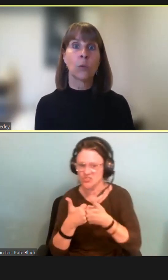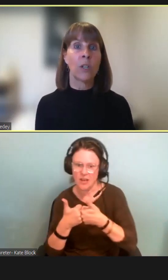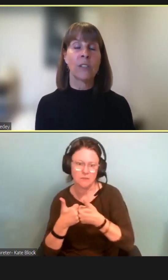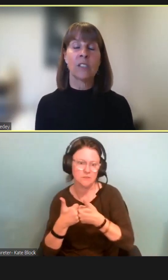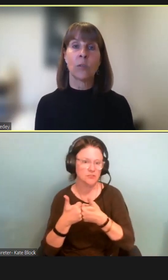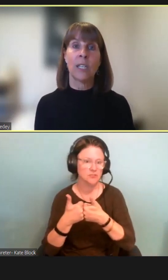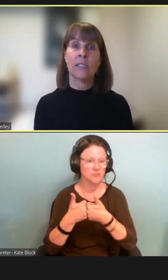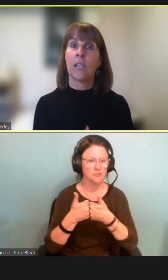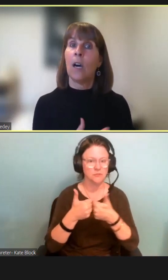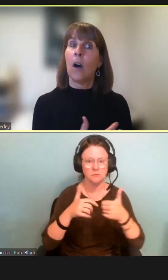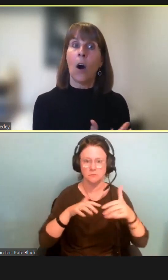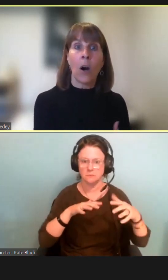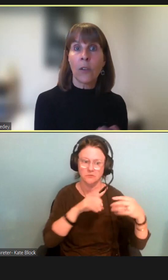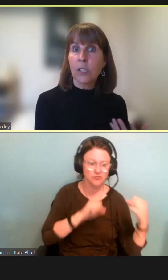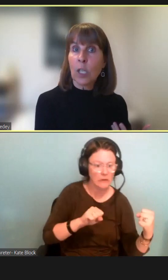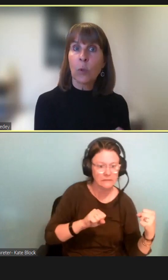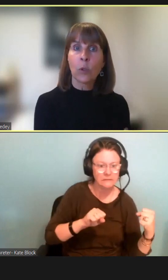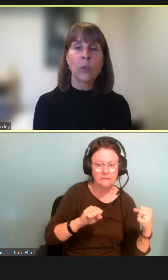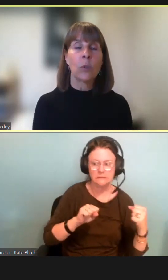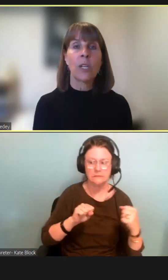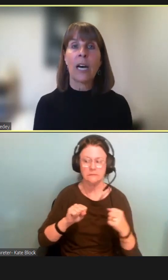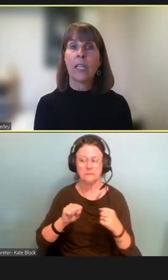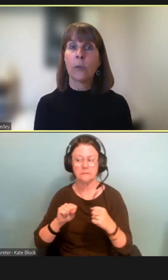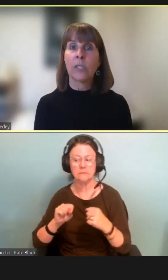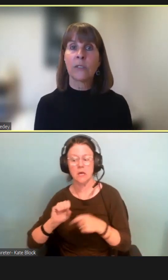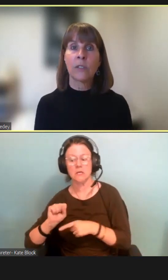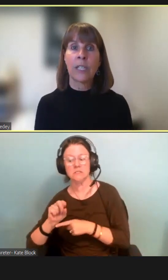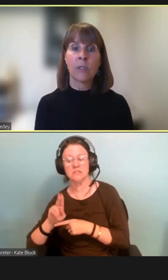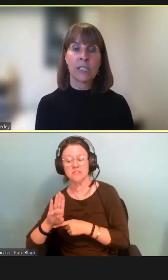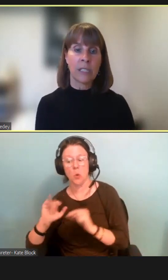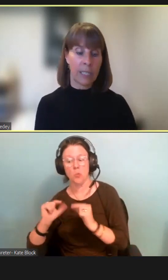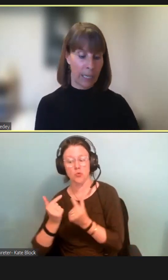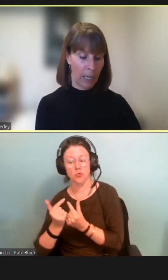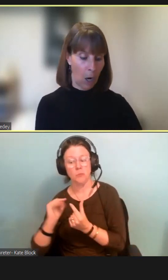the straints are there subgroups who are at higher risk for language delay are